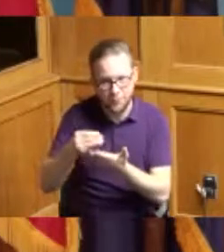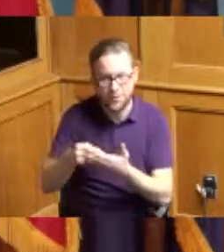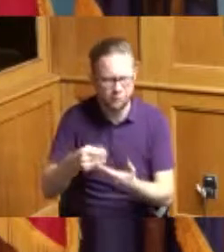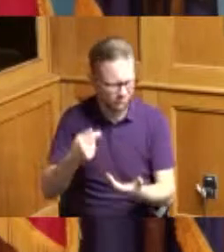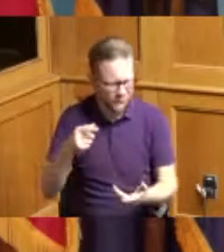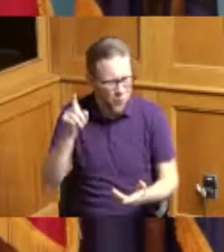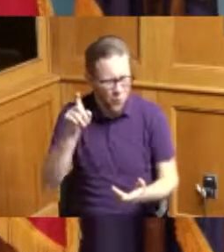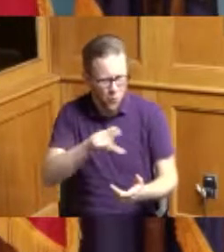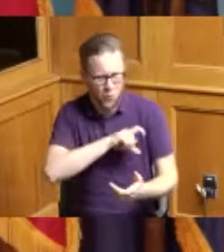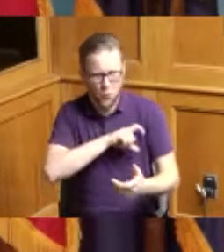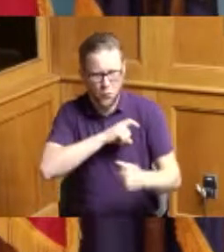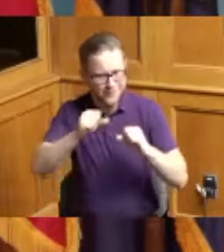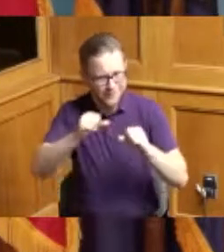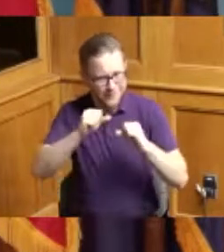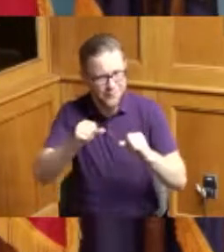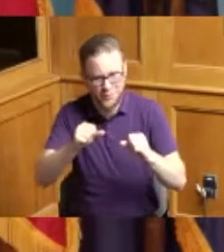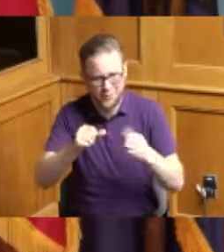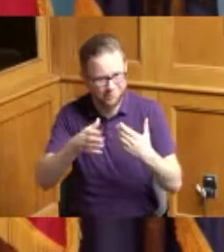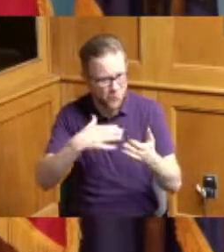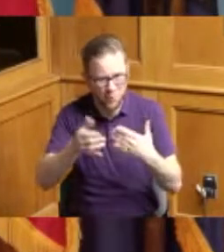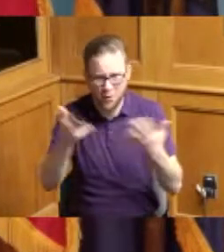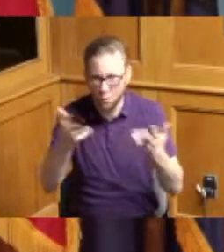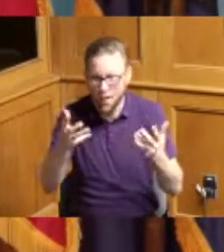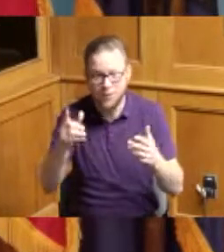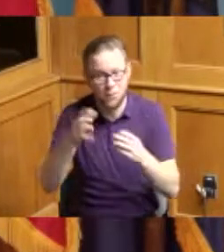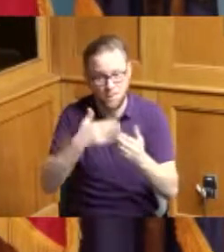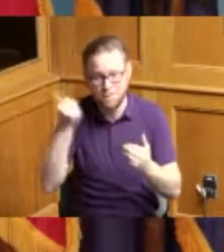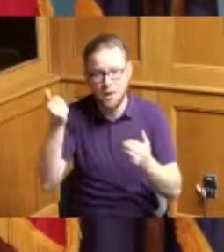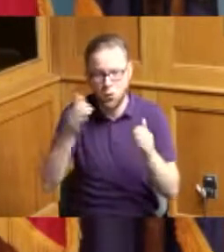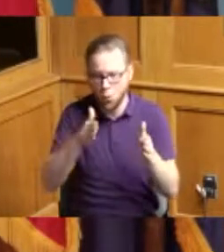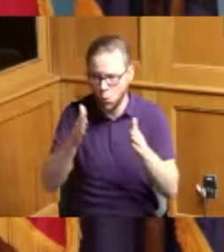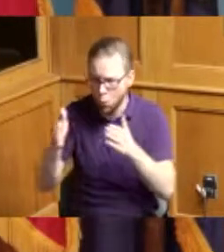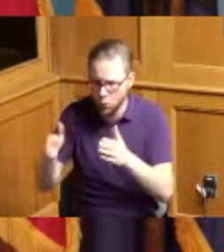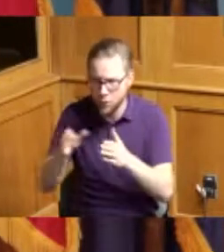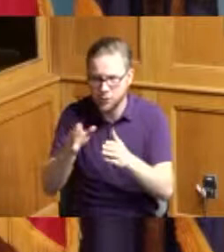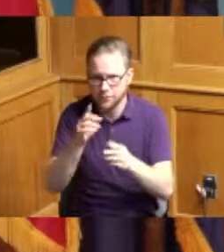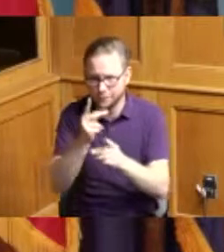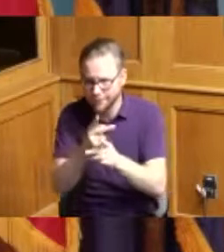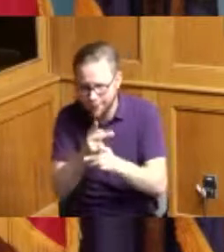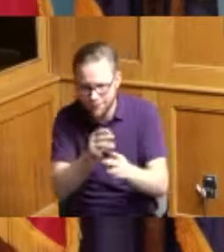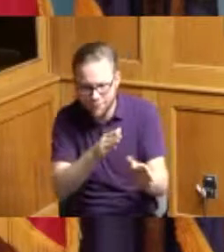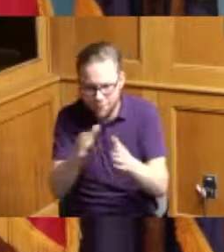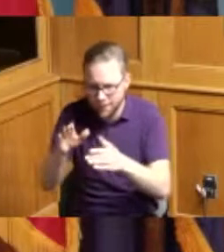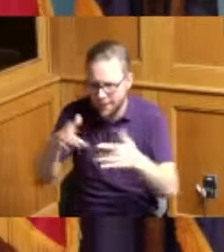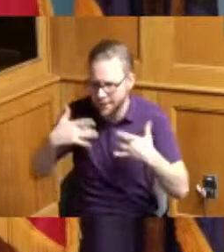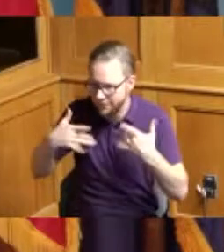it's better to have organized events to have security than an unorganized celebration